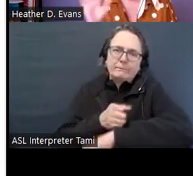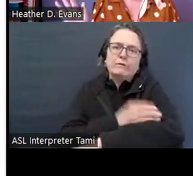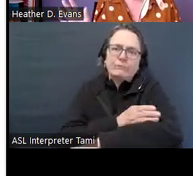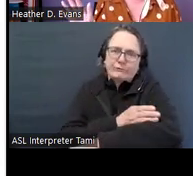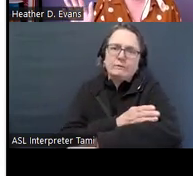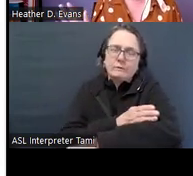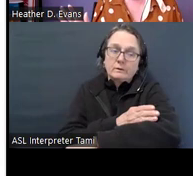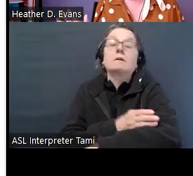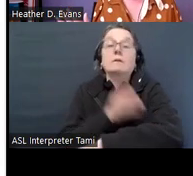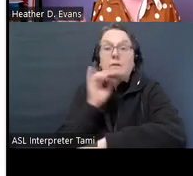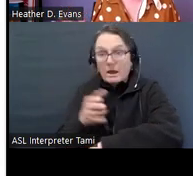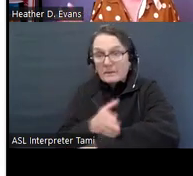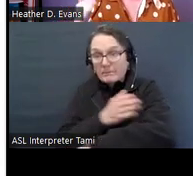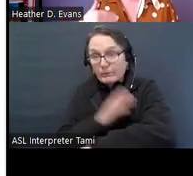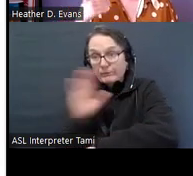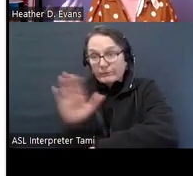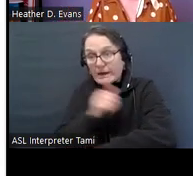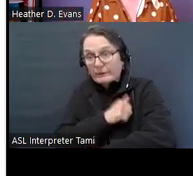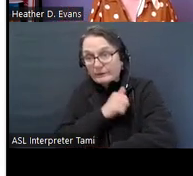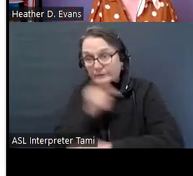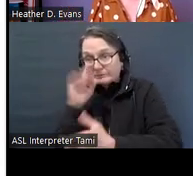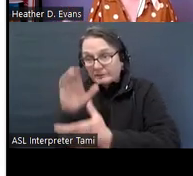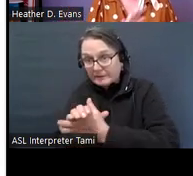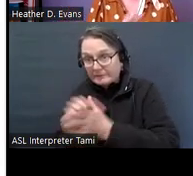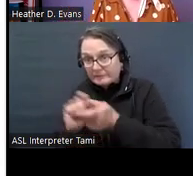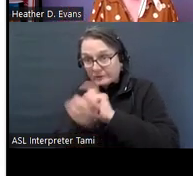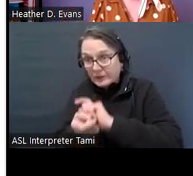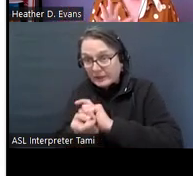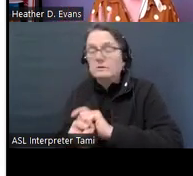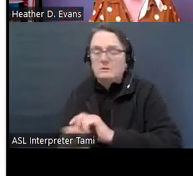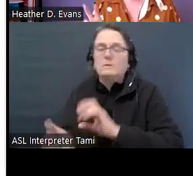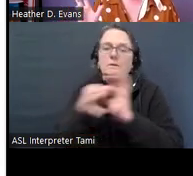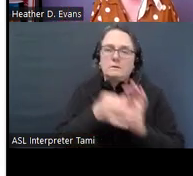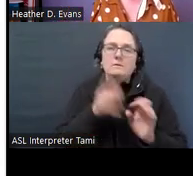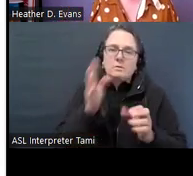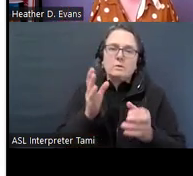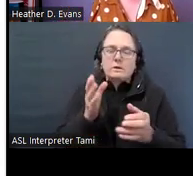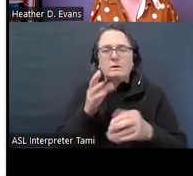By the way, as a side note, I just wanna let folks know that we've included citations and references